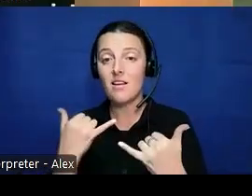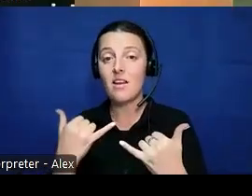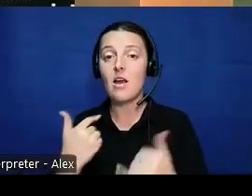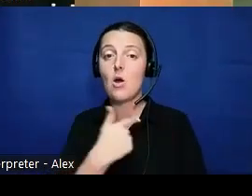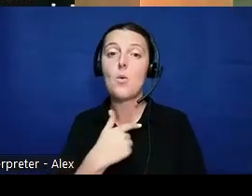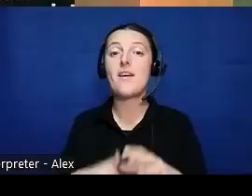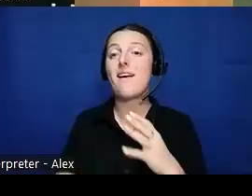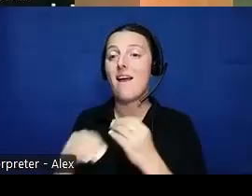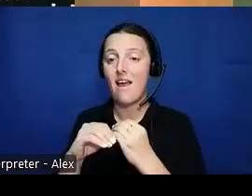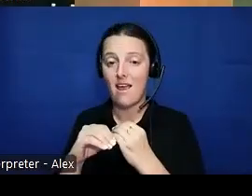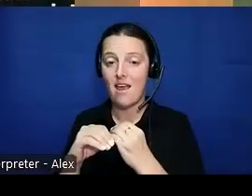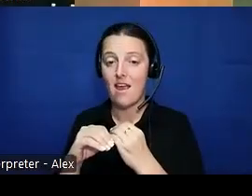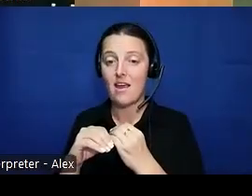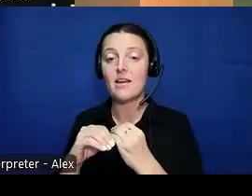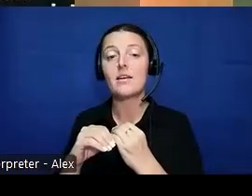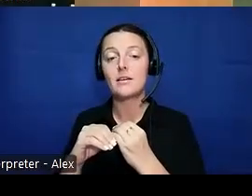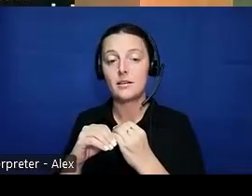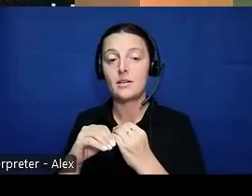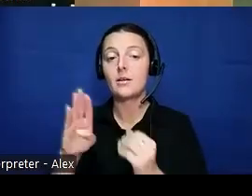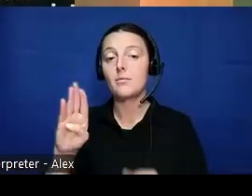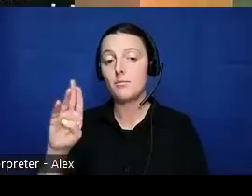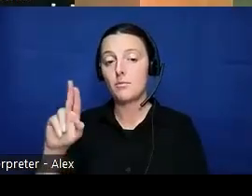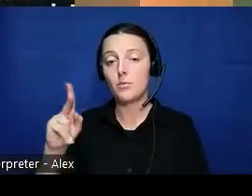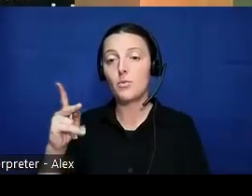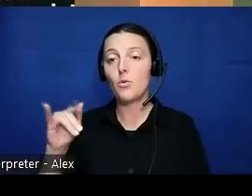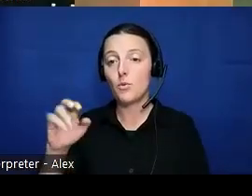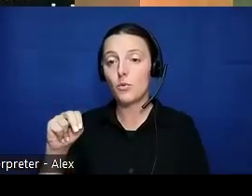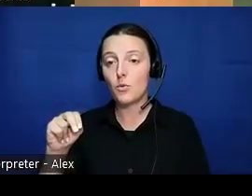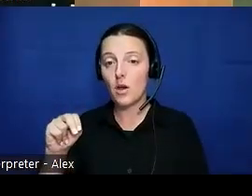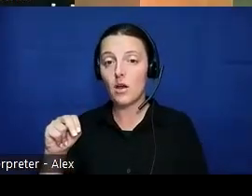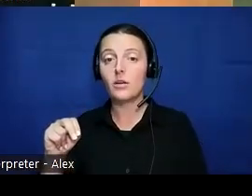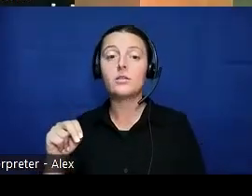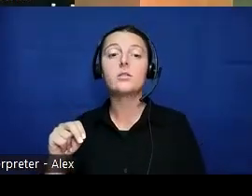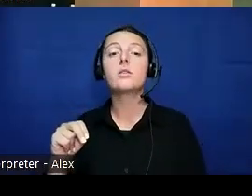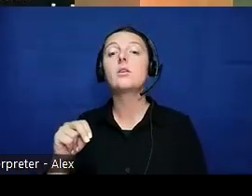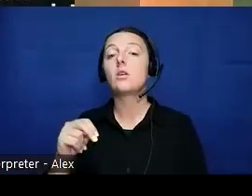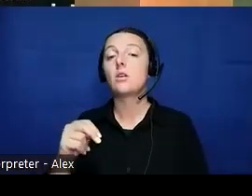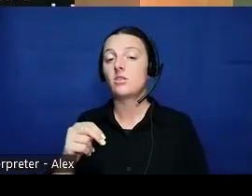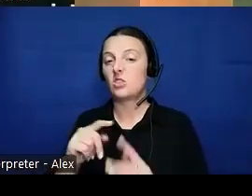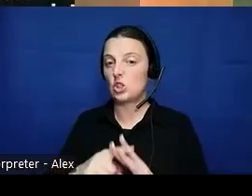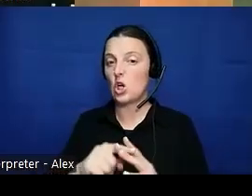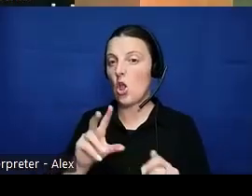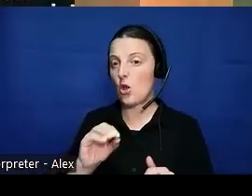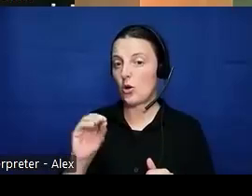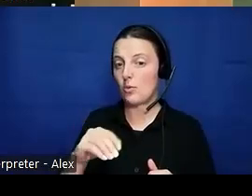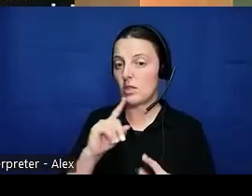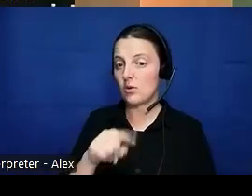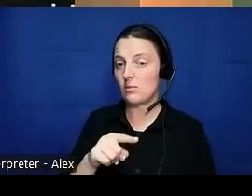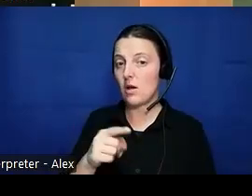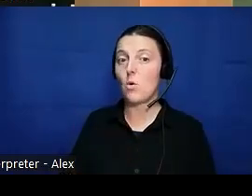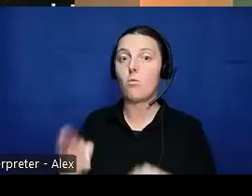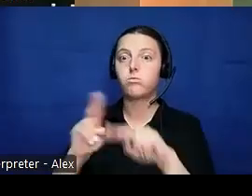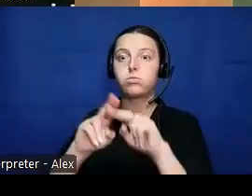you go from 30% response to 51.4% response. That's great. And that's the idea. That's the hypothesis